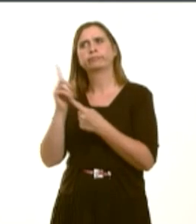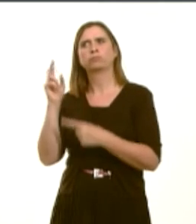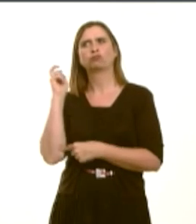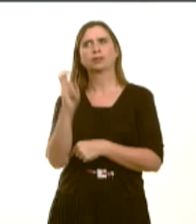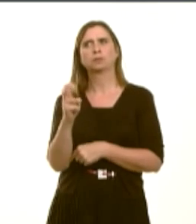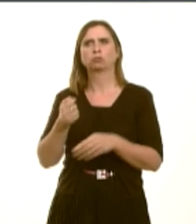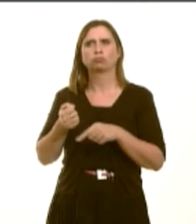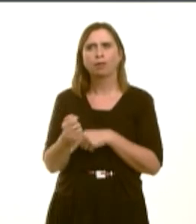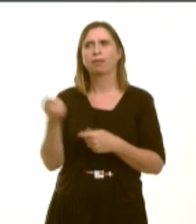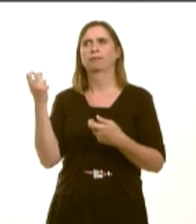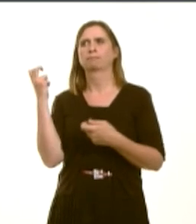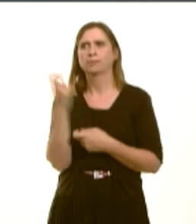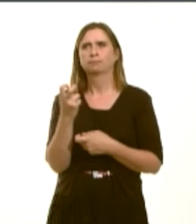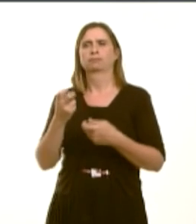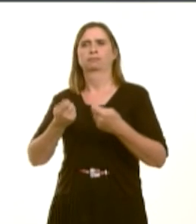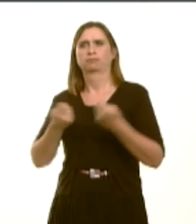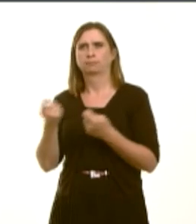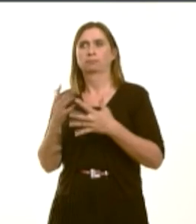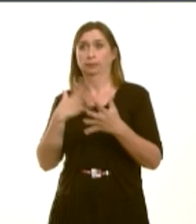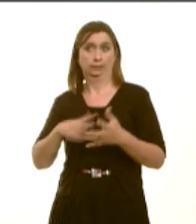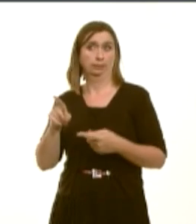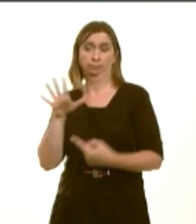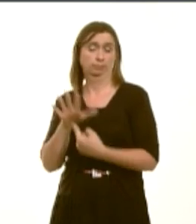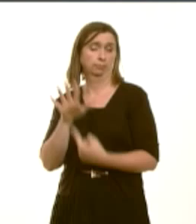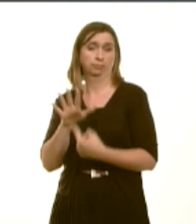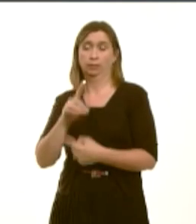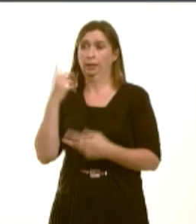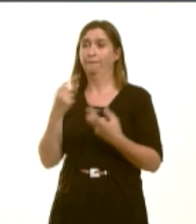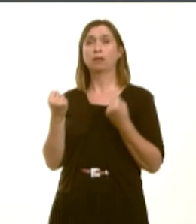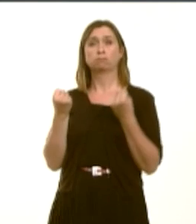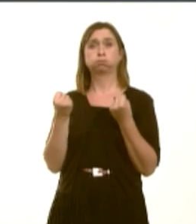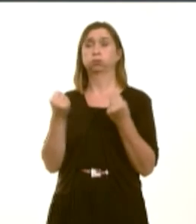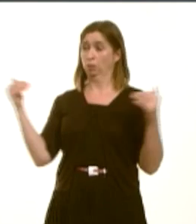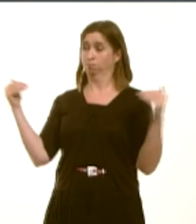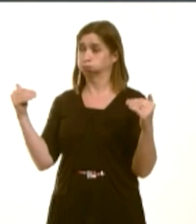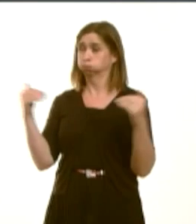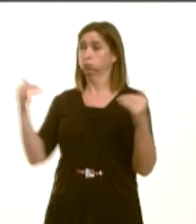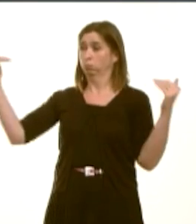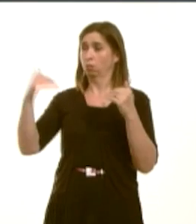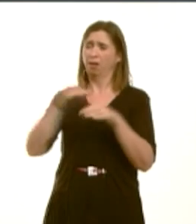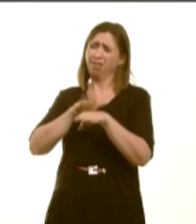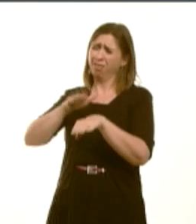that growth because, otherwise, weíll have a completely unliveable city, clogged up with